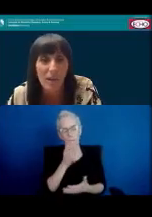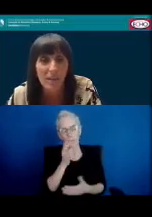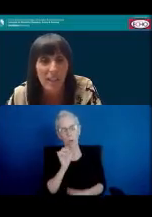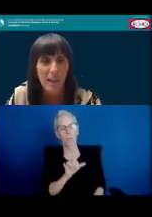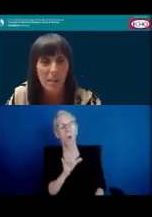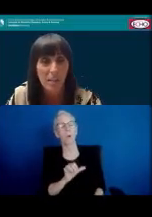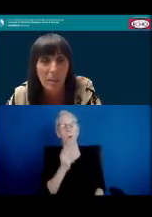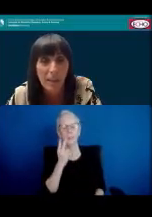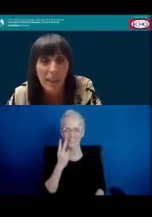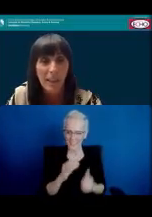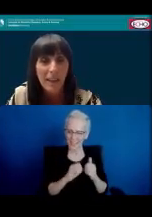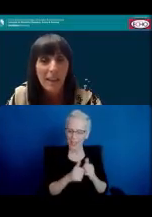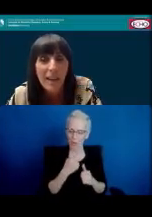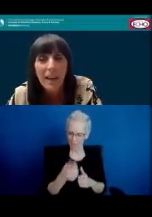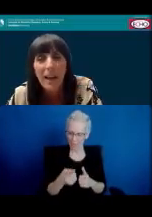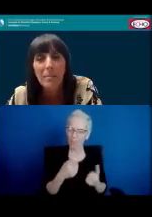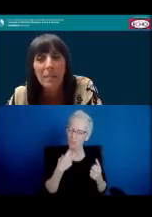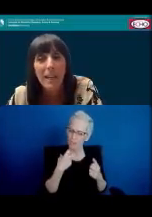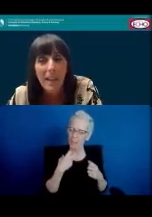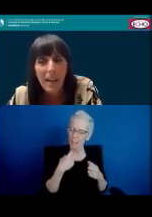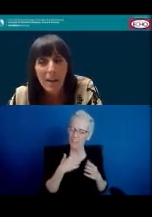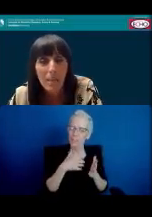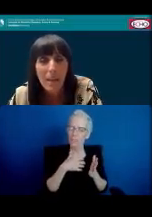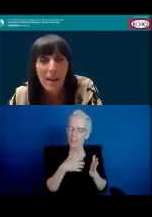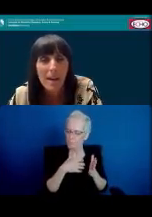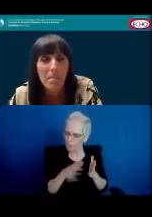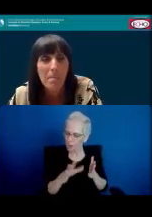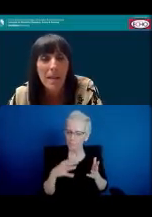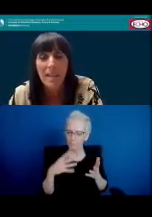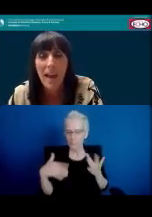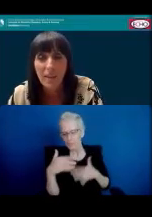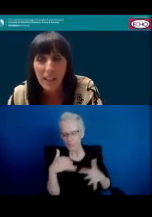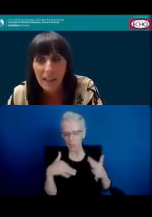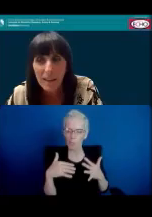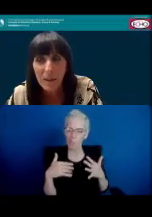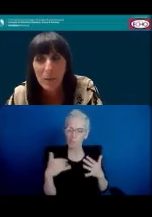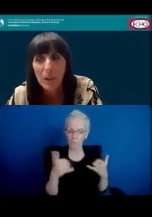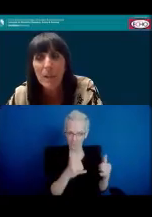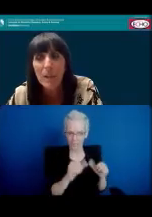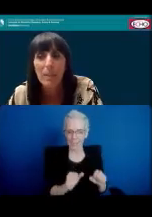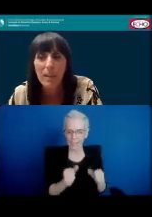rough and tumble play can help them navigate their world, build